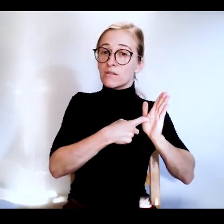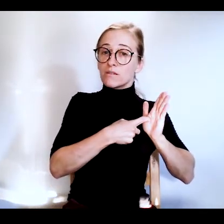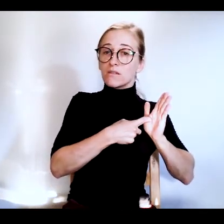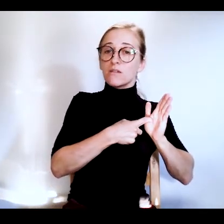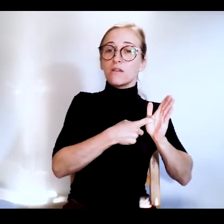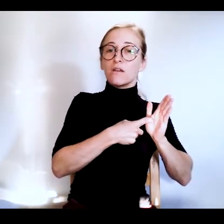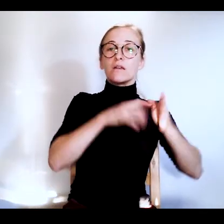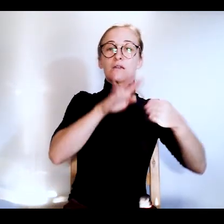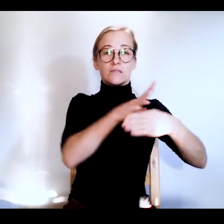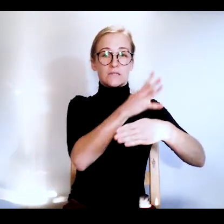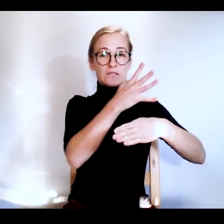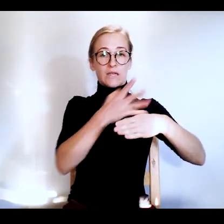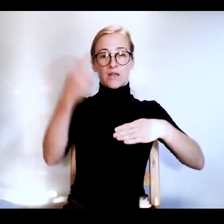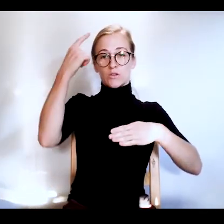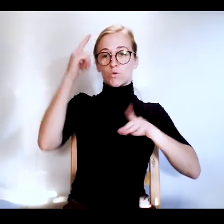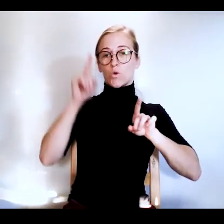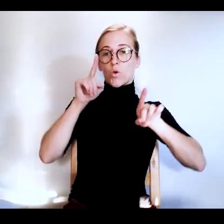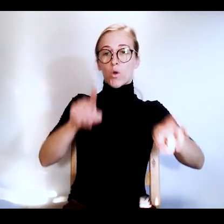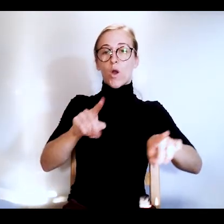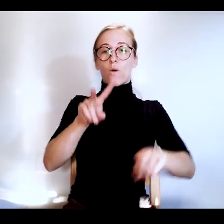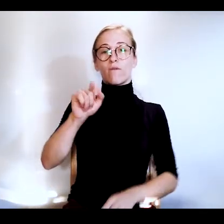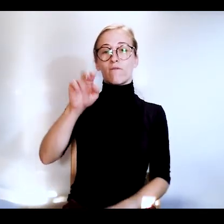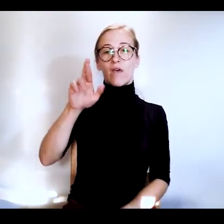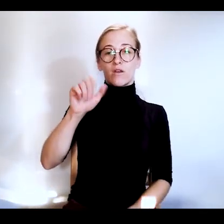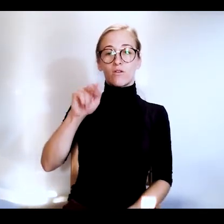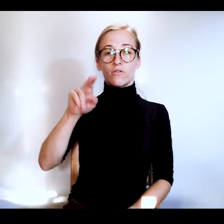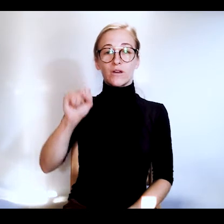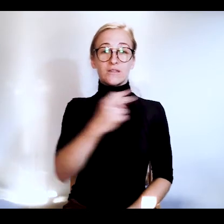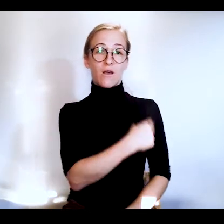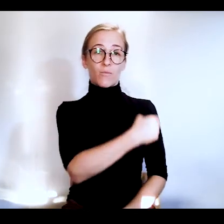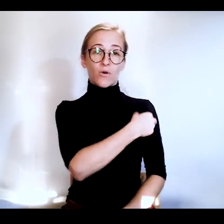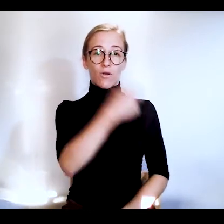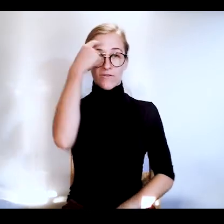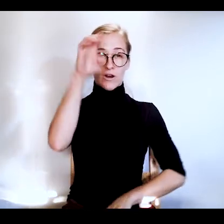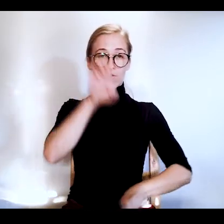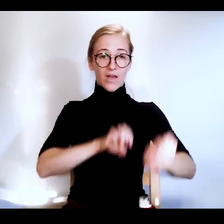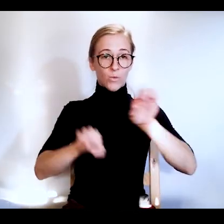and scheduled to go in to the veterans hospital for evaluations.